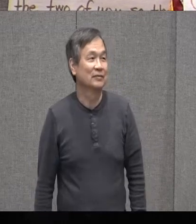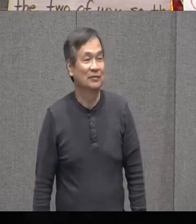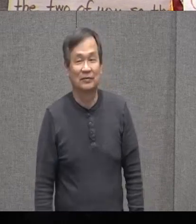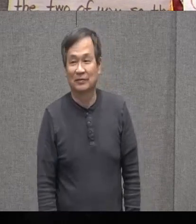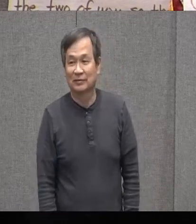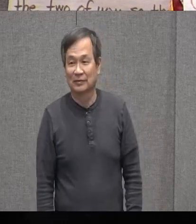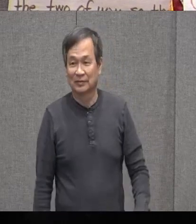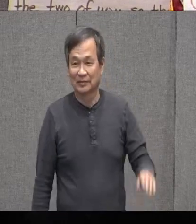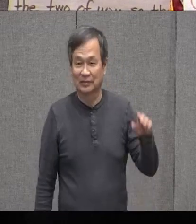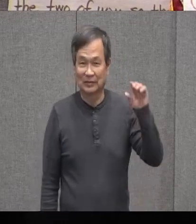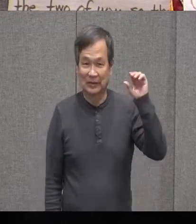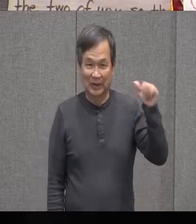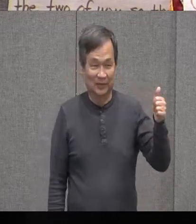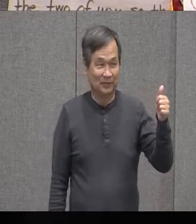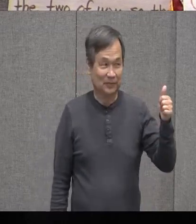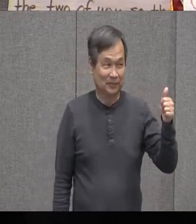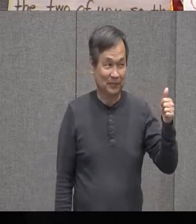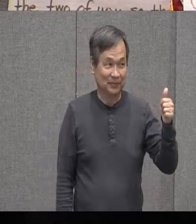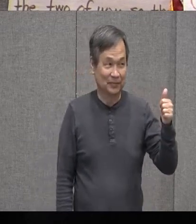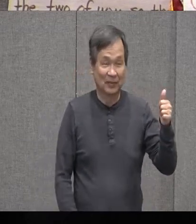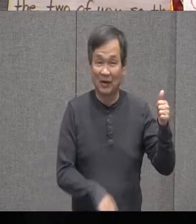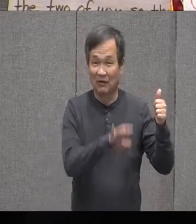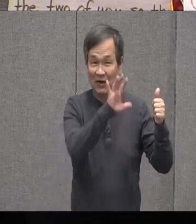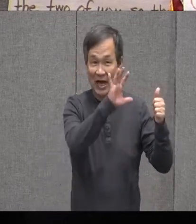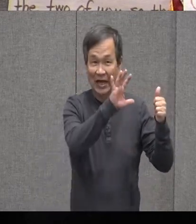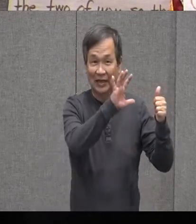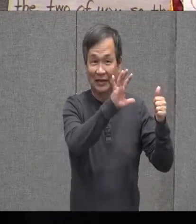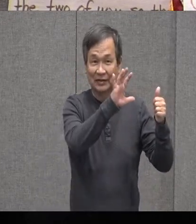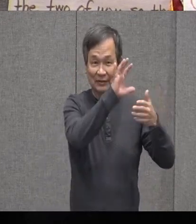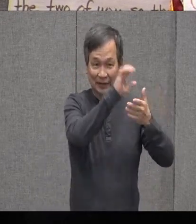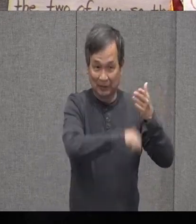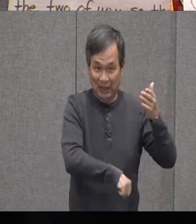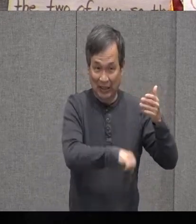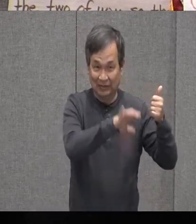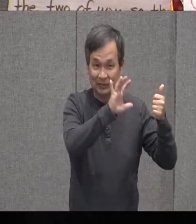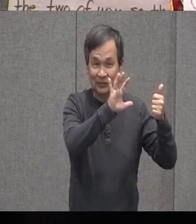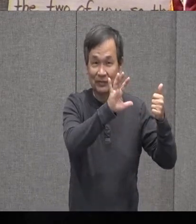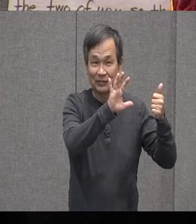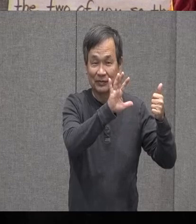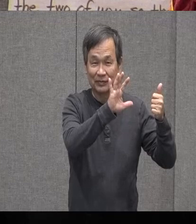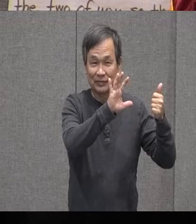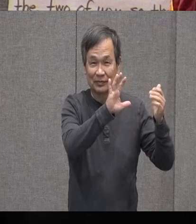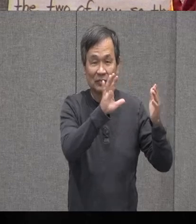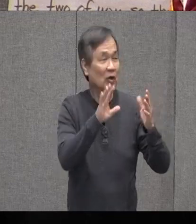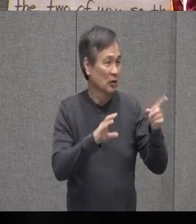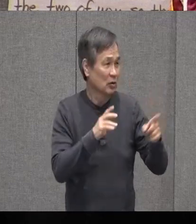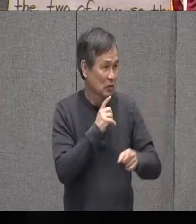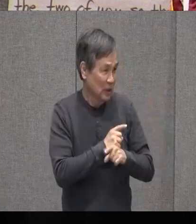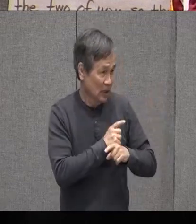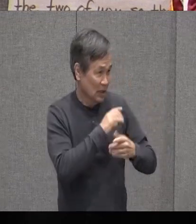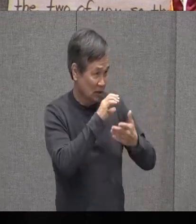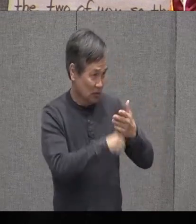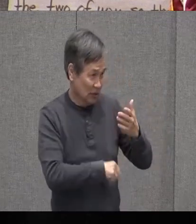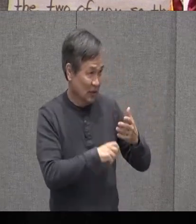This time I have a 10 and I have a five. Oh, okay. And we're back to subtraction now, right? Yeah, we're back to subtraction.